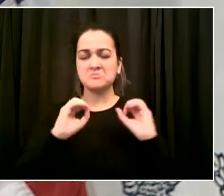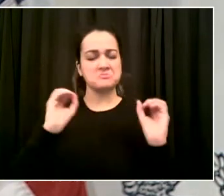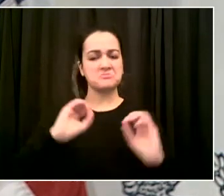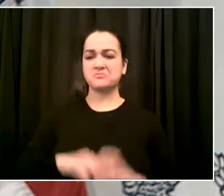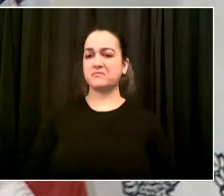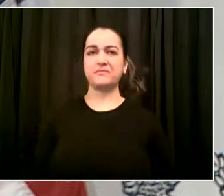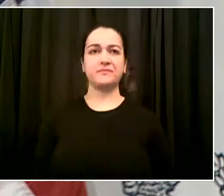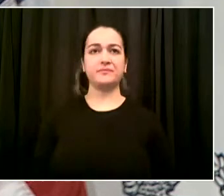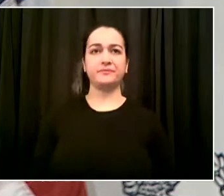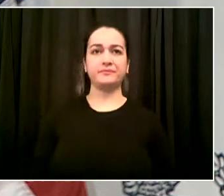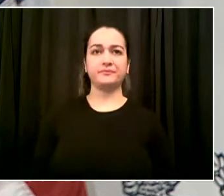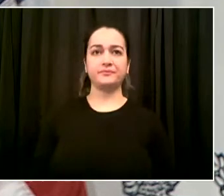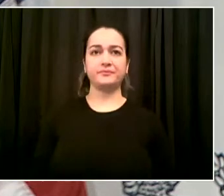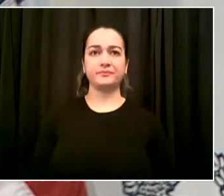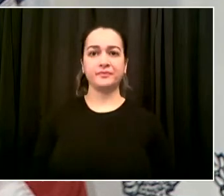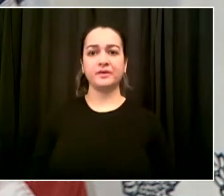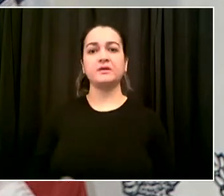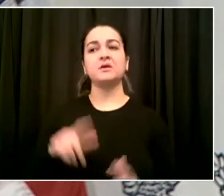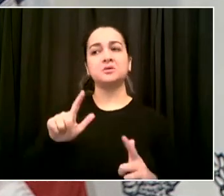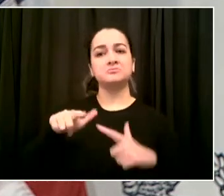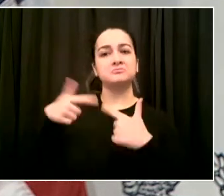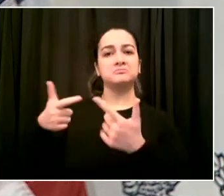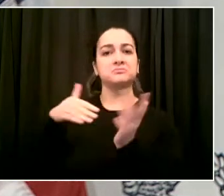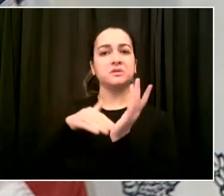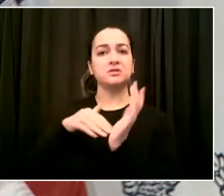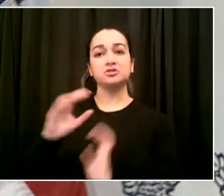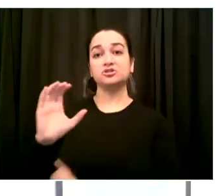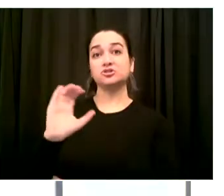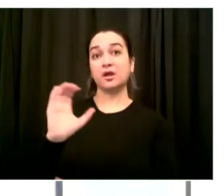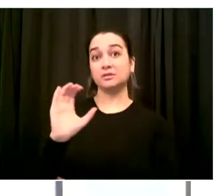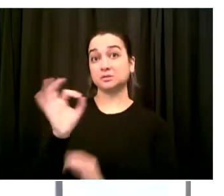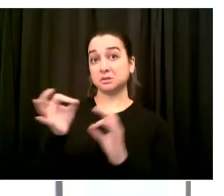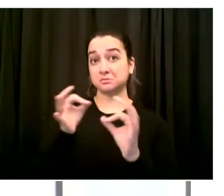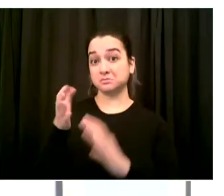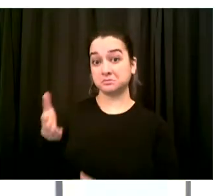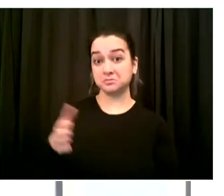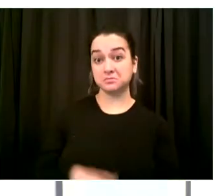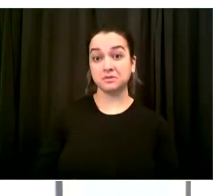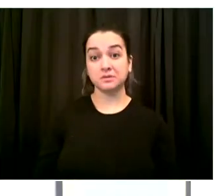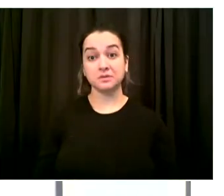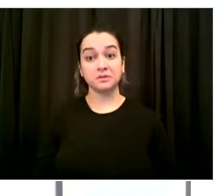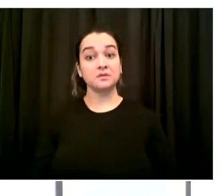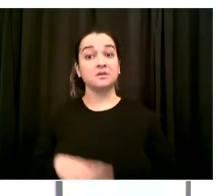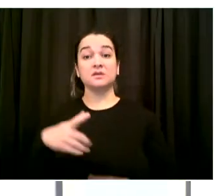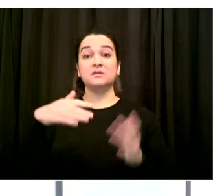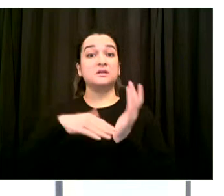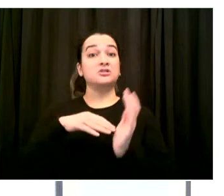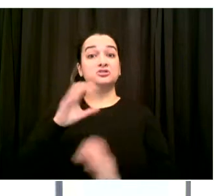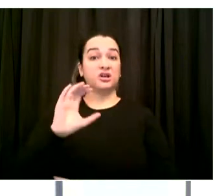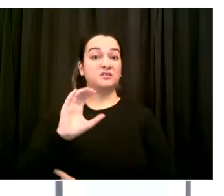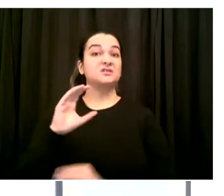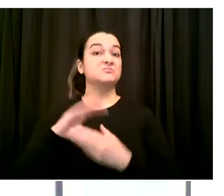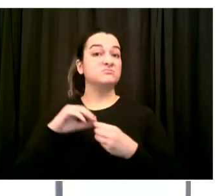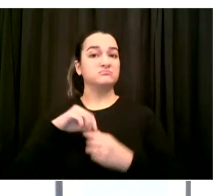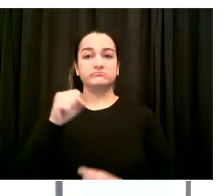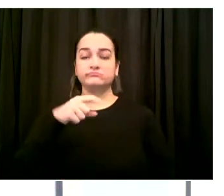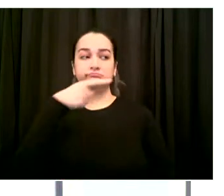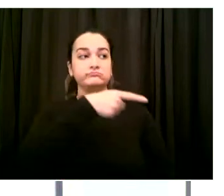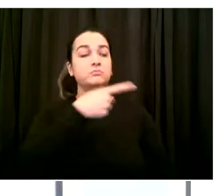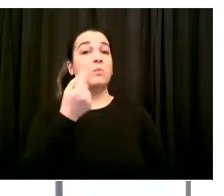THANK YOU. > DR.CHOKSS? HI YES SII R, R, THAT IS EXACTLY